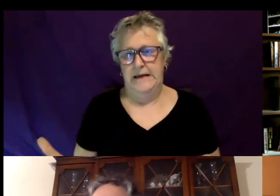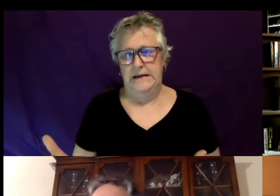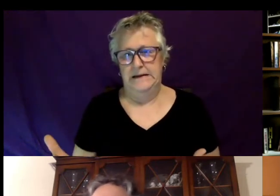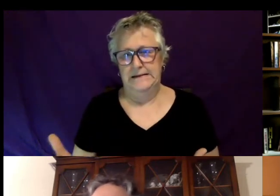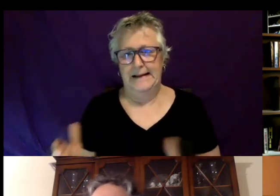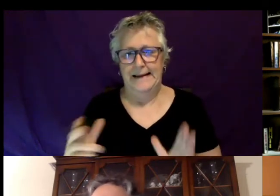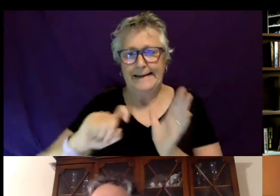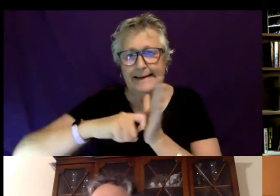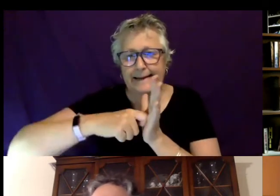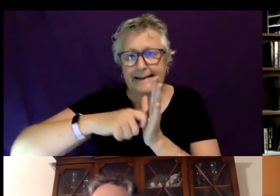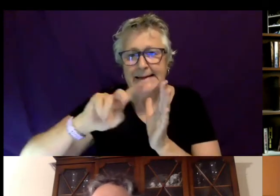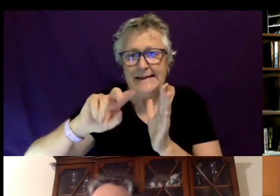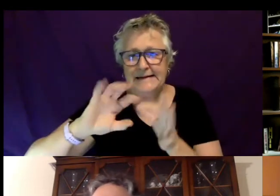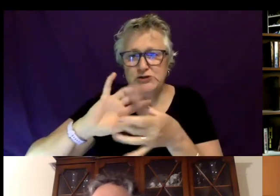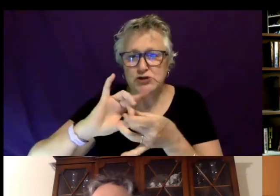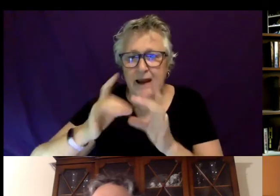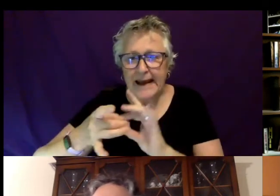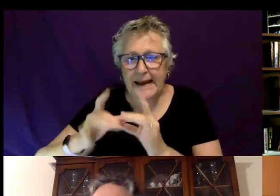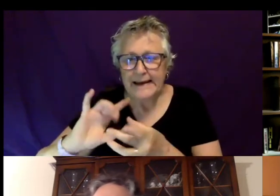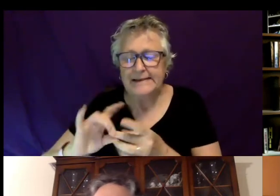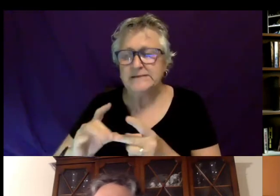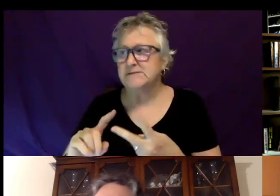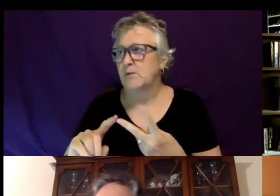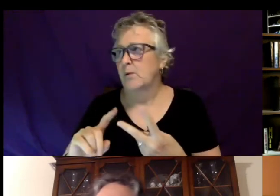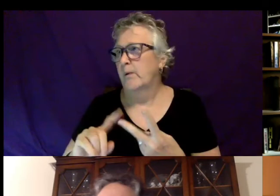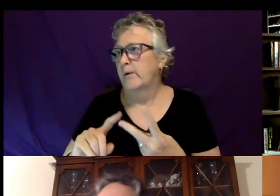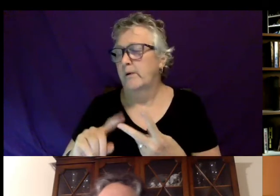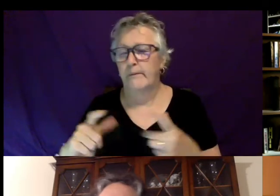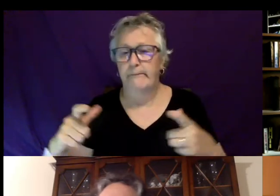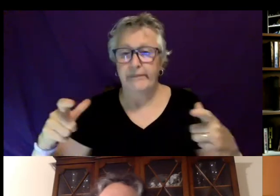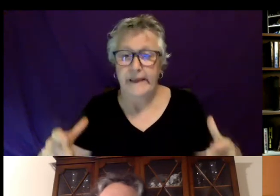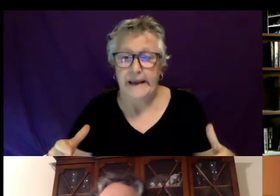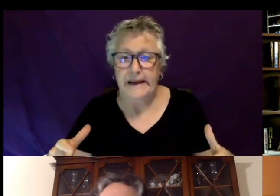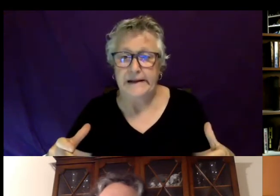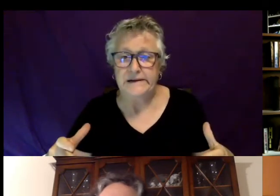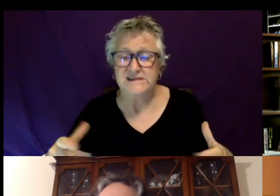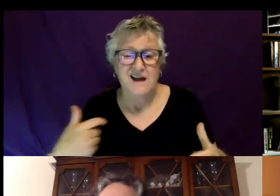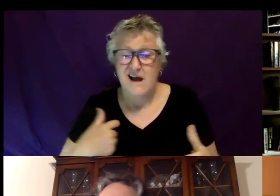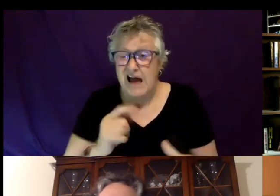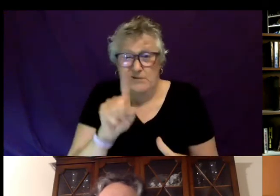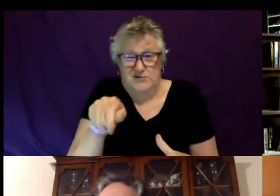that you could really buy and take home. Uh I was just offering an educational experience!